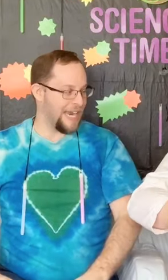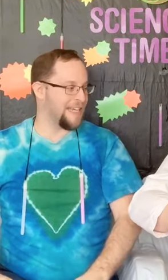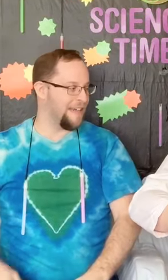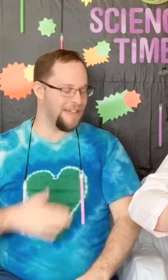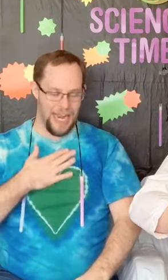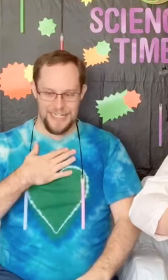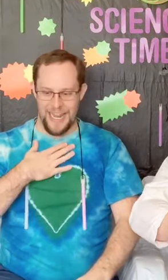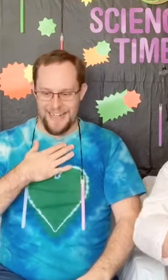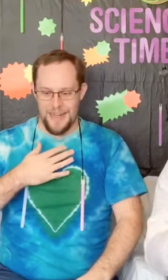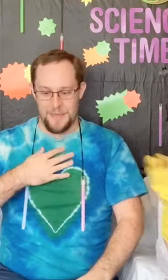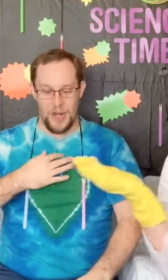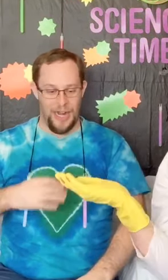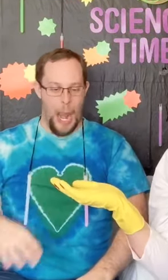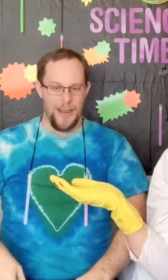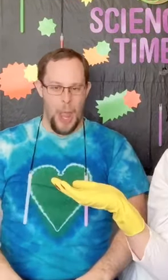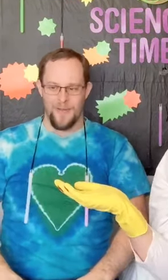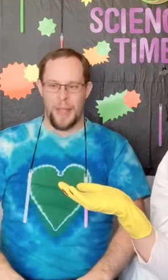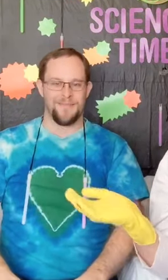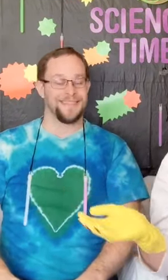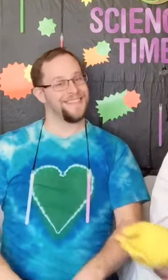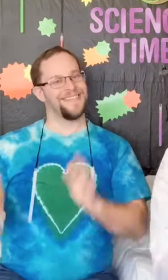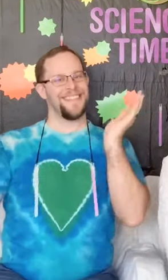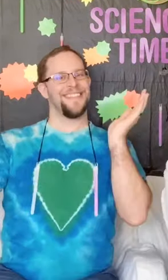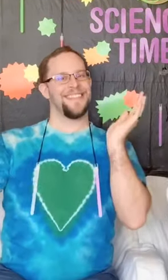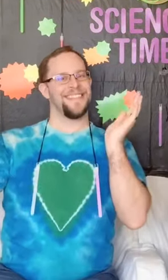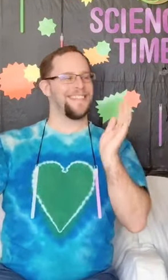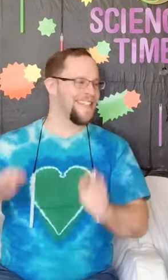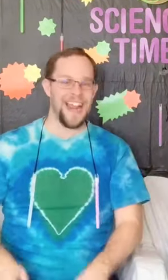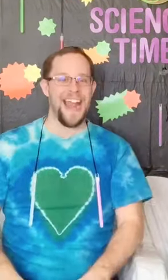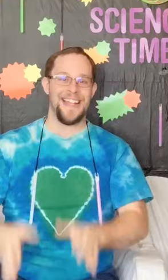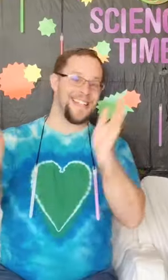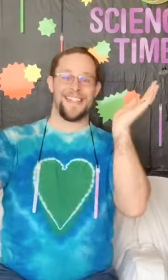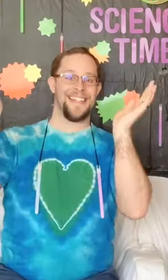that's a good thing. AARON: I did. I'm sorry. CALI: There we go. AARON: Science!